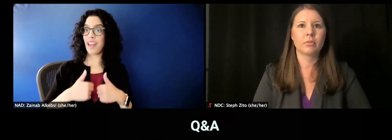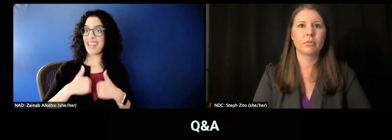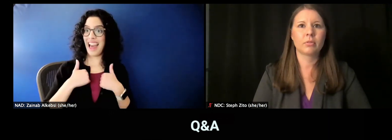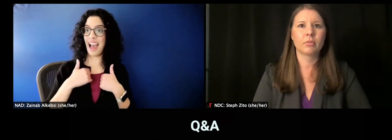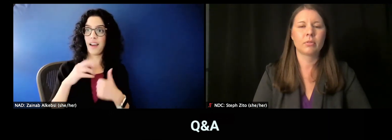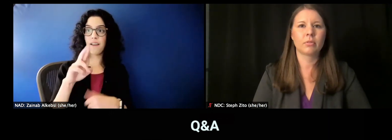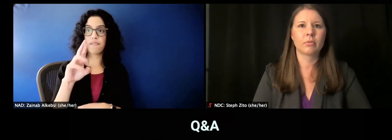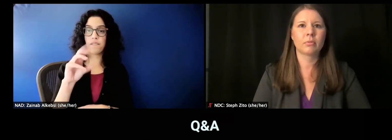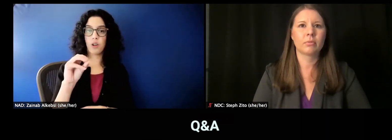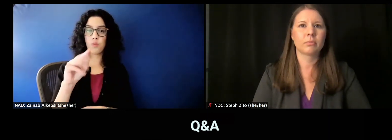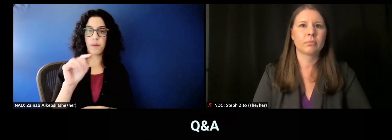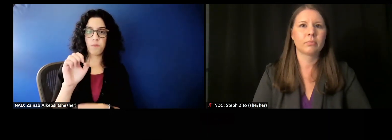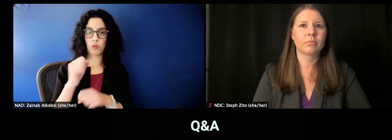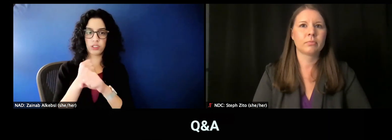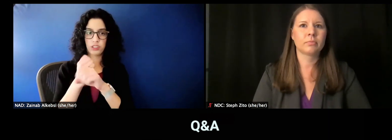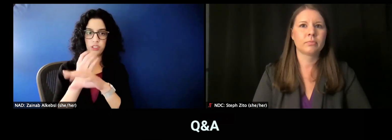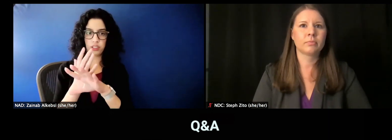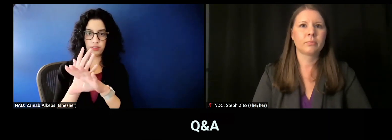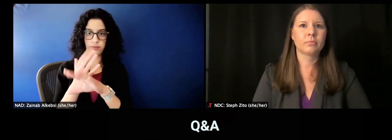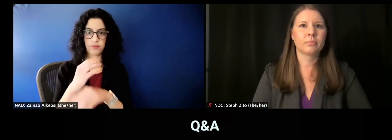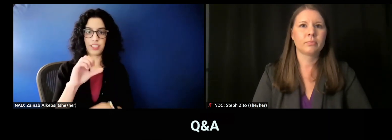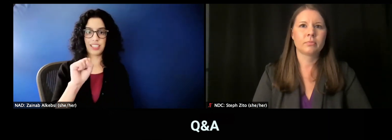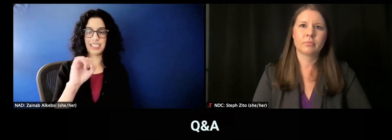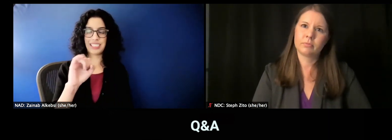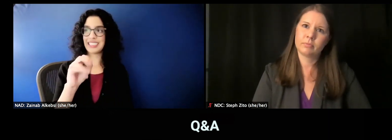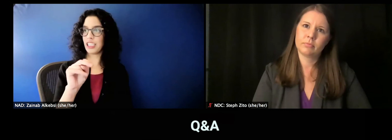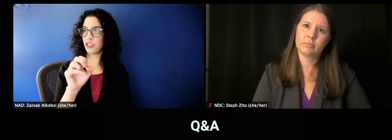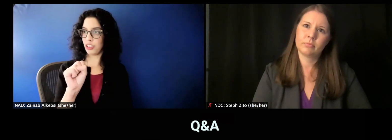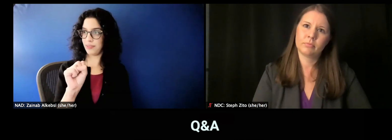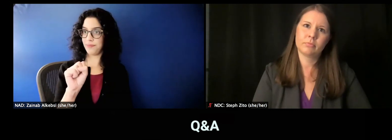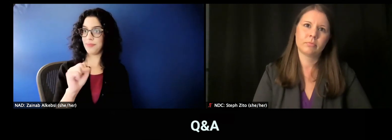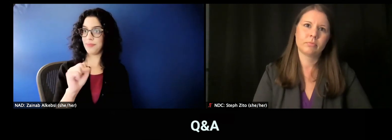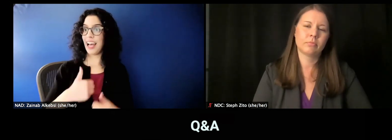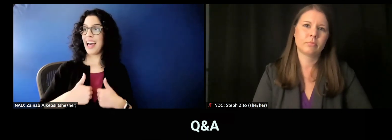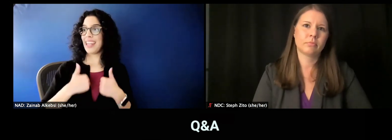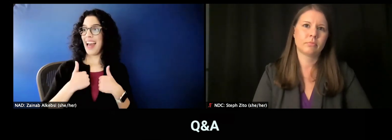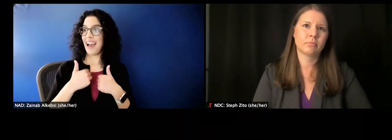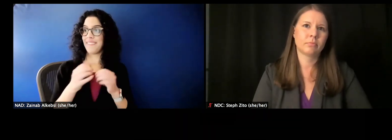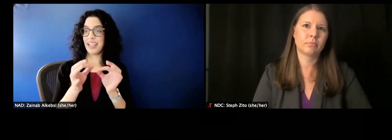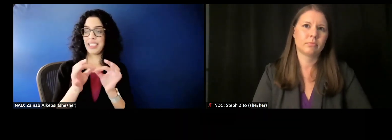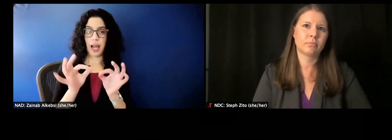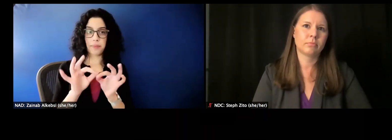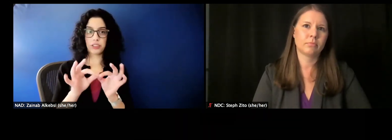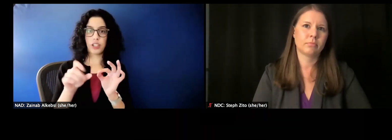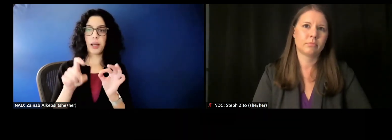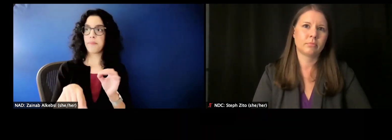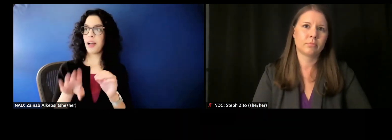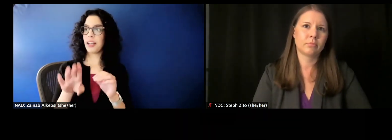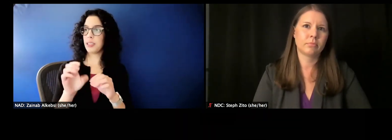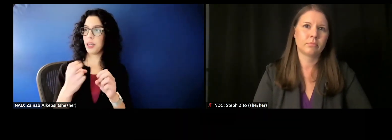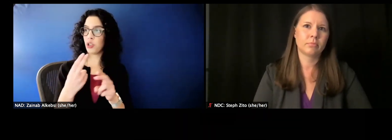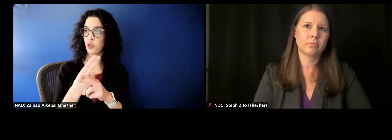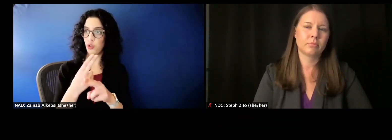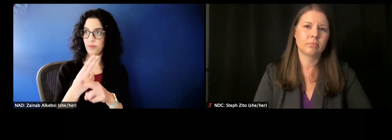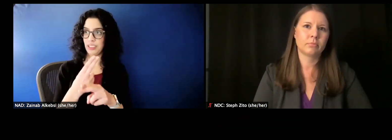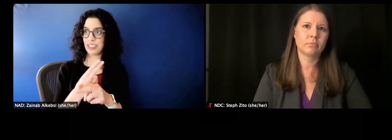remote sessions, live captioning must be used instead